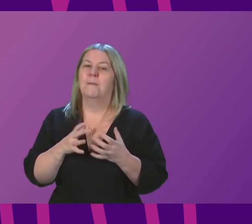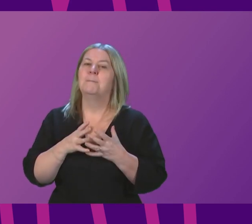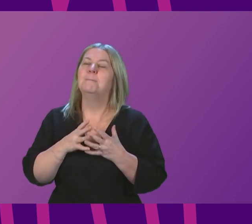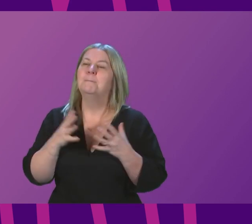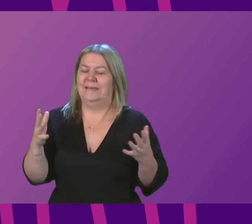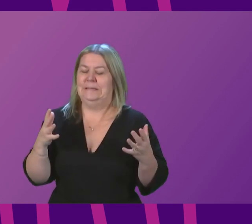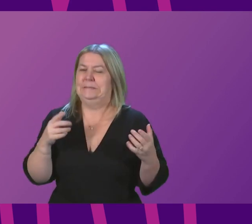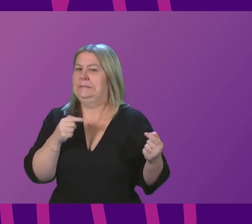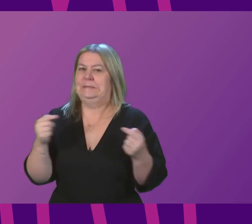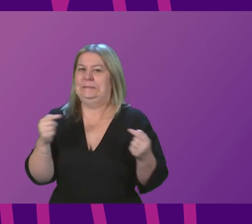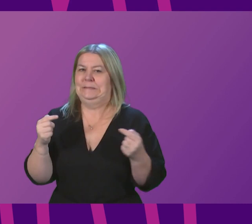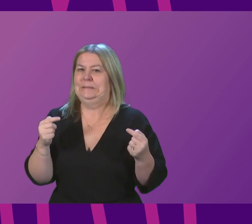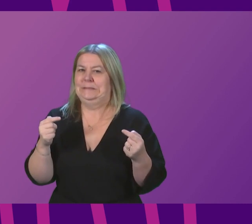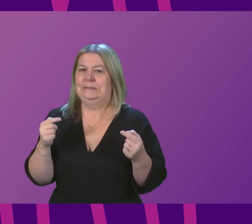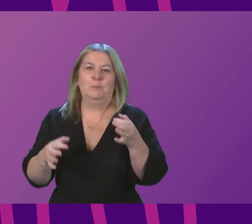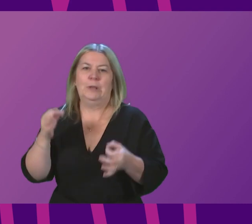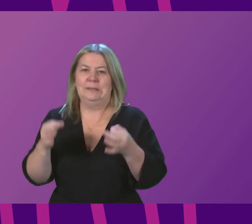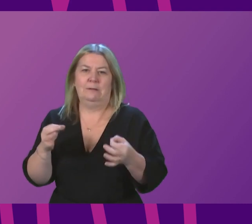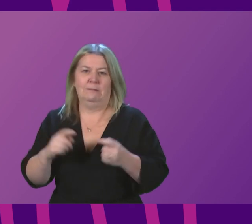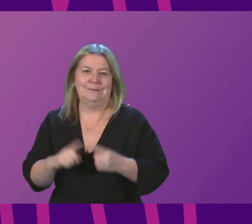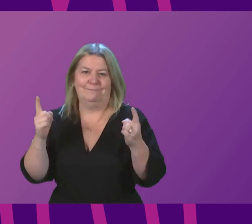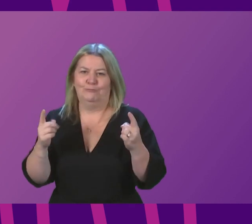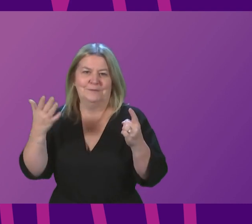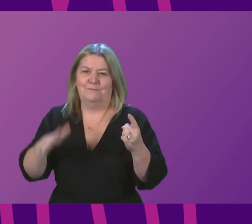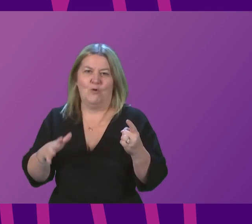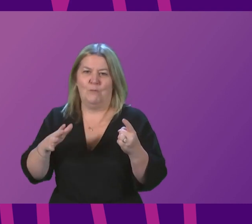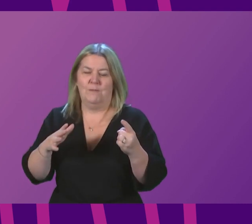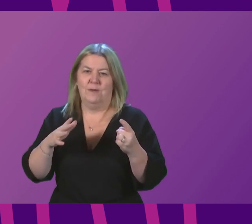am not as derogatory about him as his own Tory colleagues.